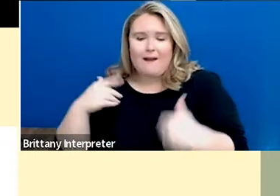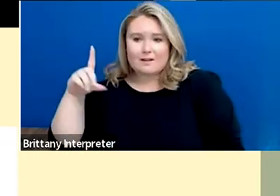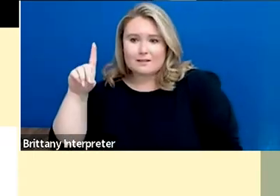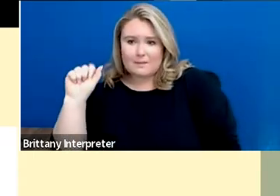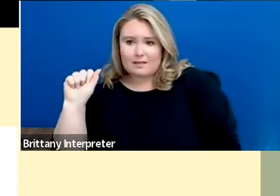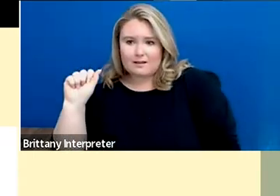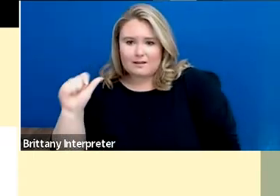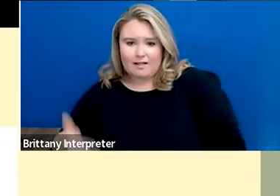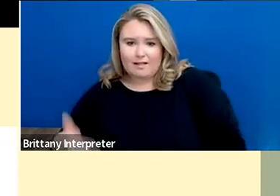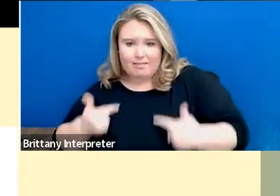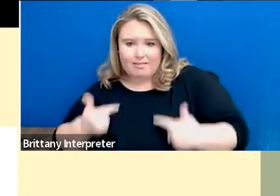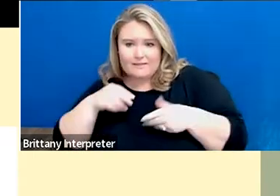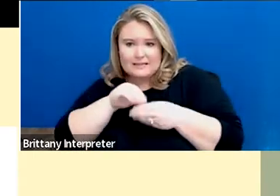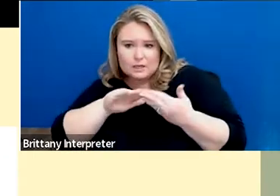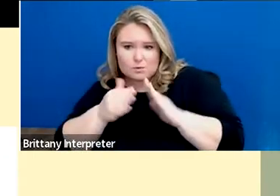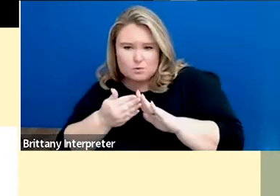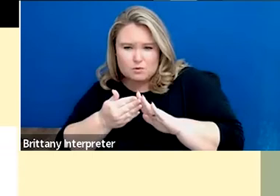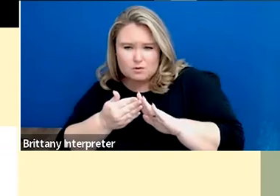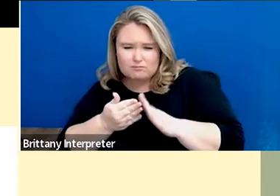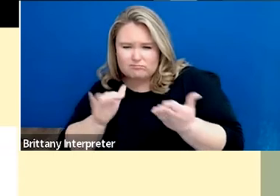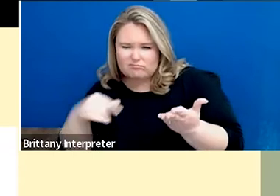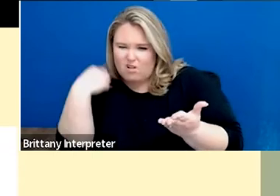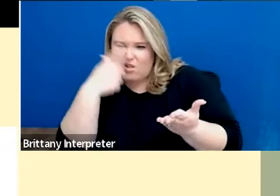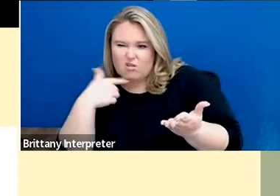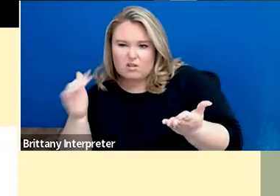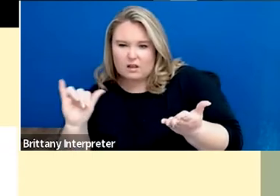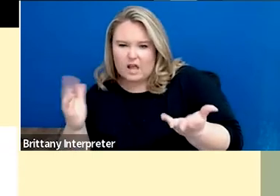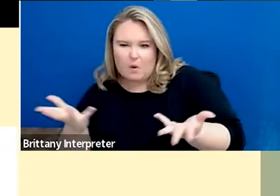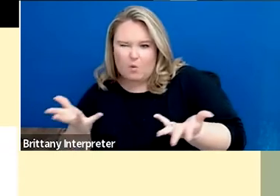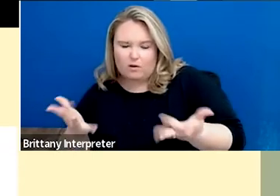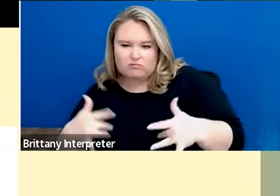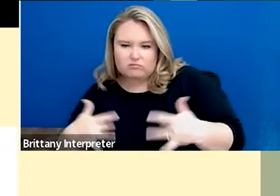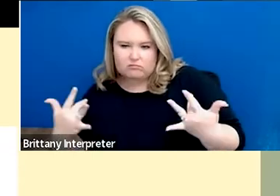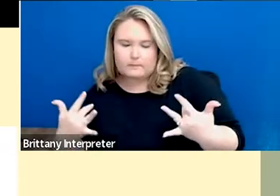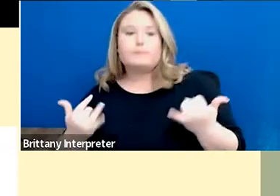And what does this actually mean? Today, we're gonna go beyond the words,